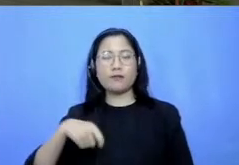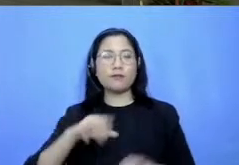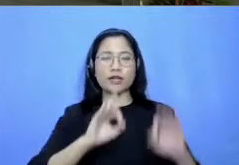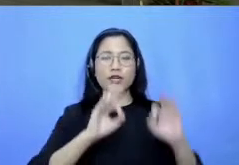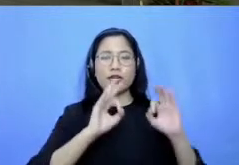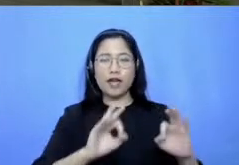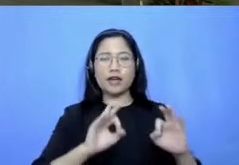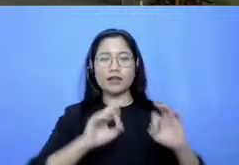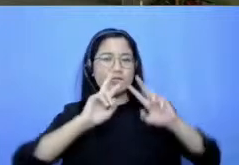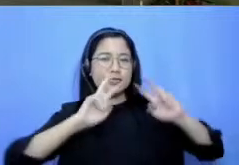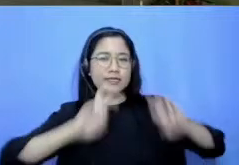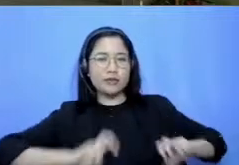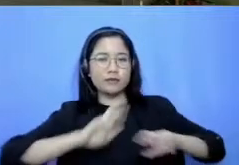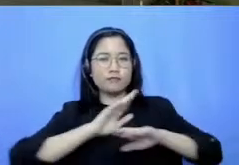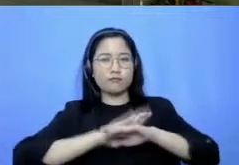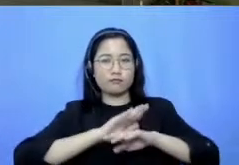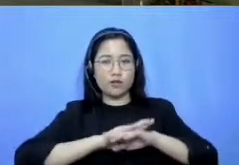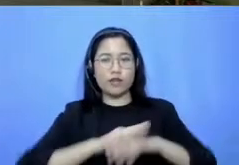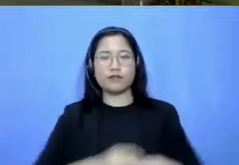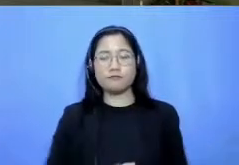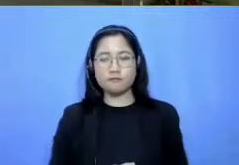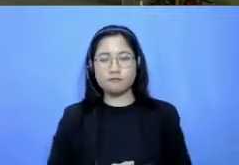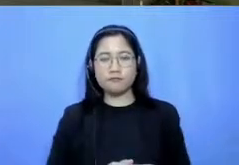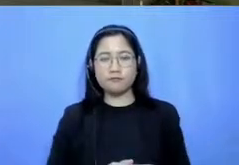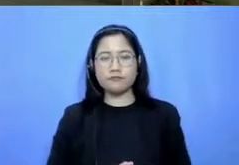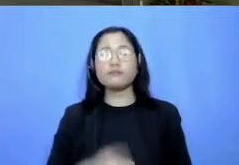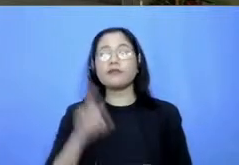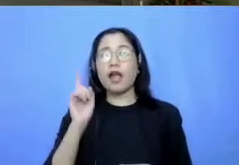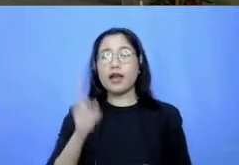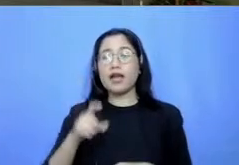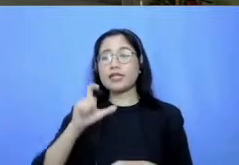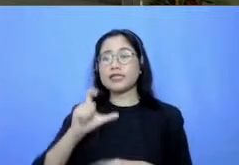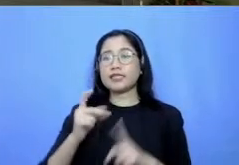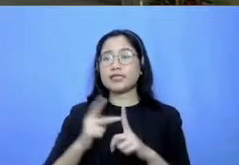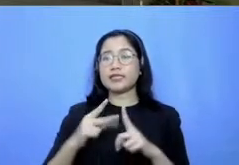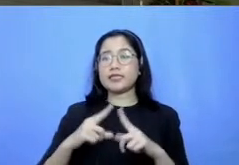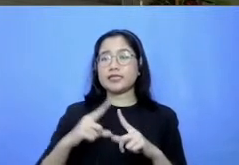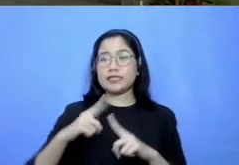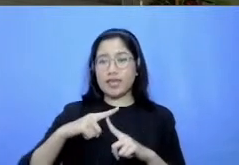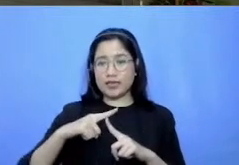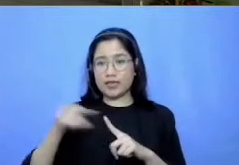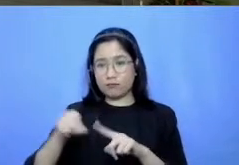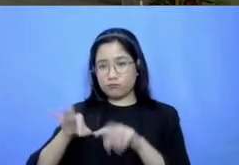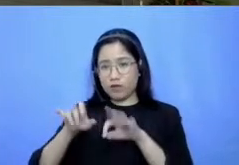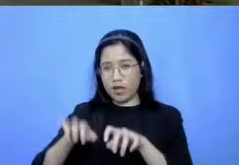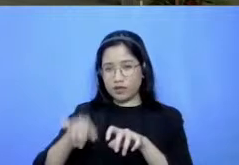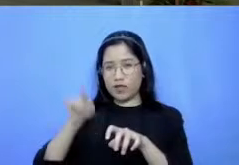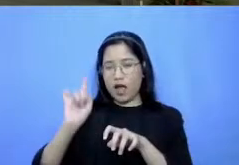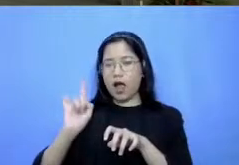chat, right, please paint it, there is a trend that will direct you to Google